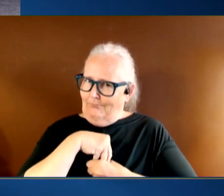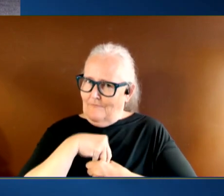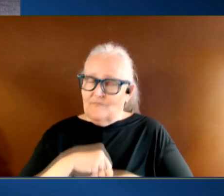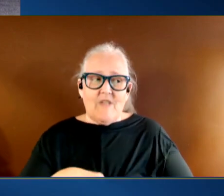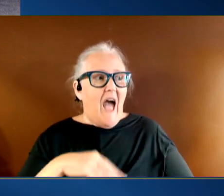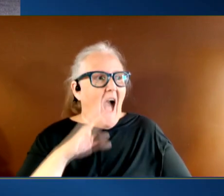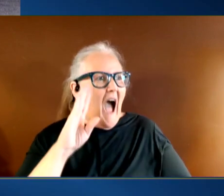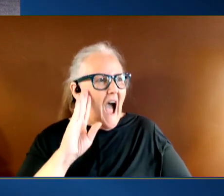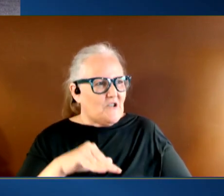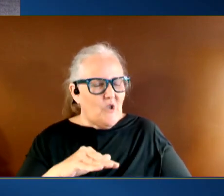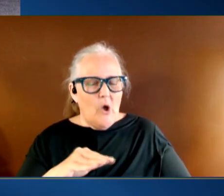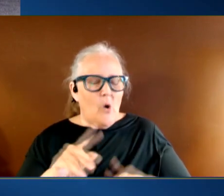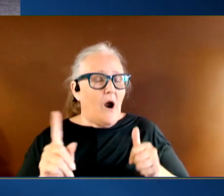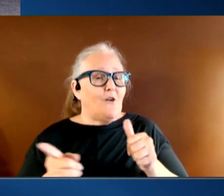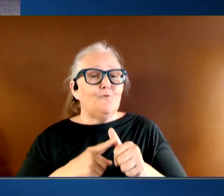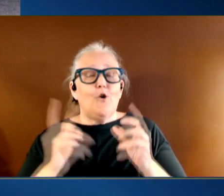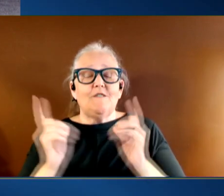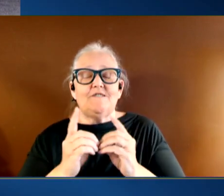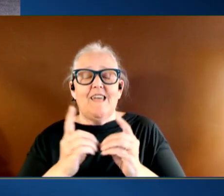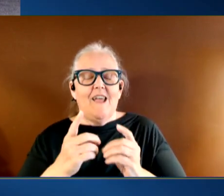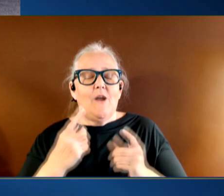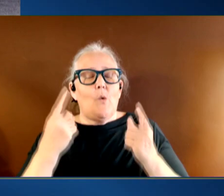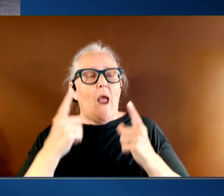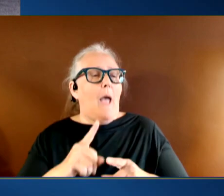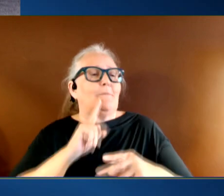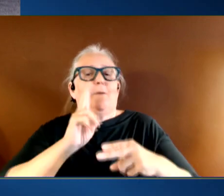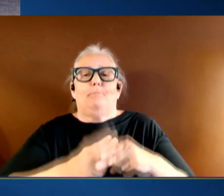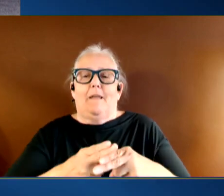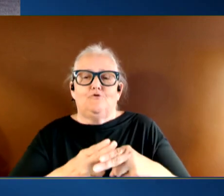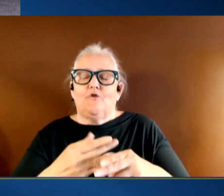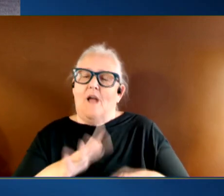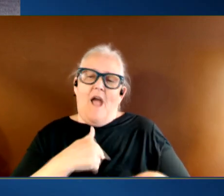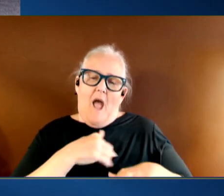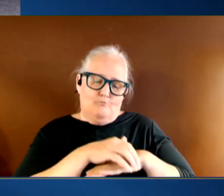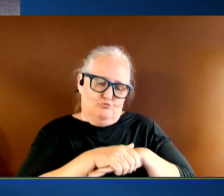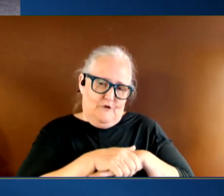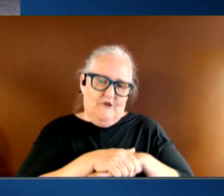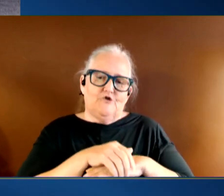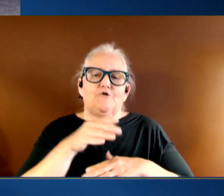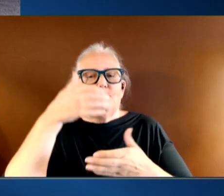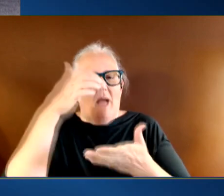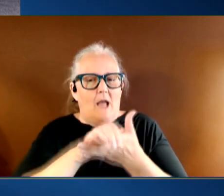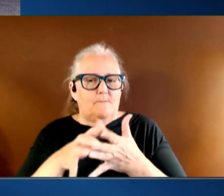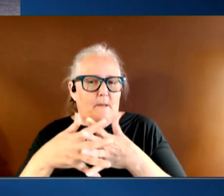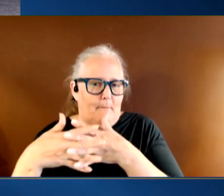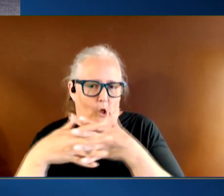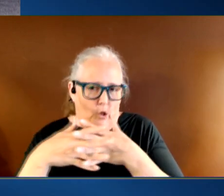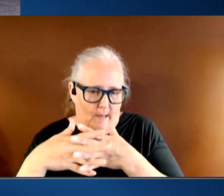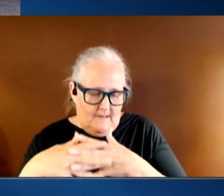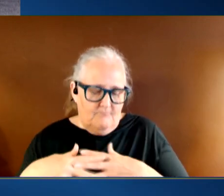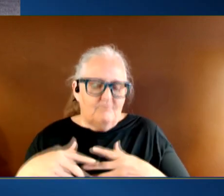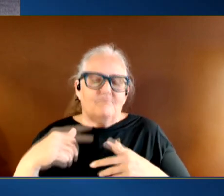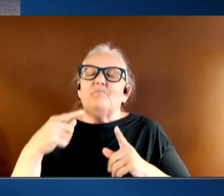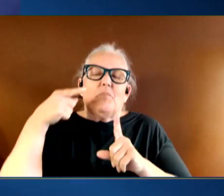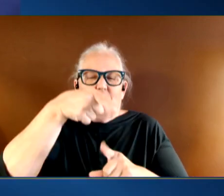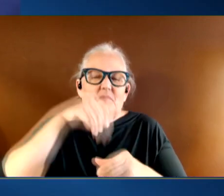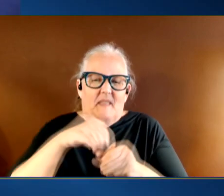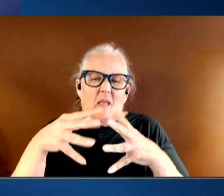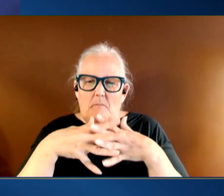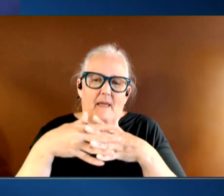first date. And I'm English, he's American. I was in America. I just went on a date. I did